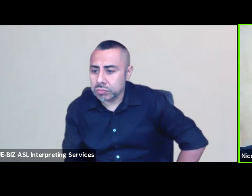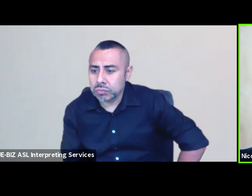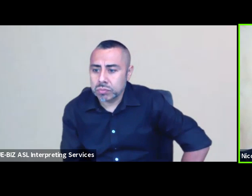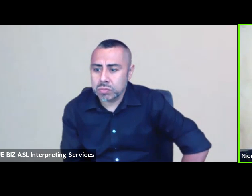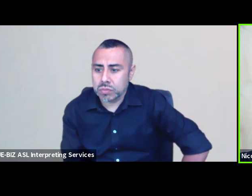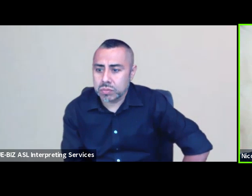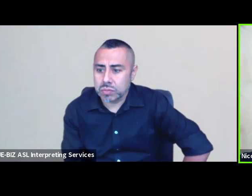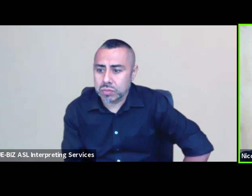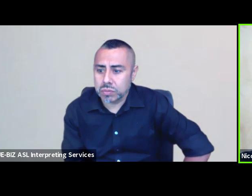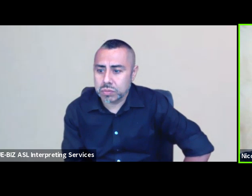Okay.